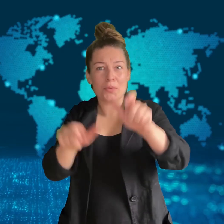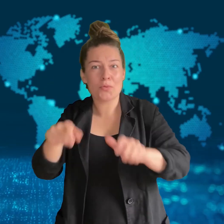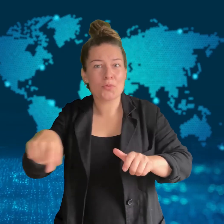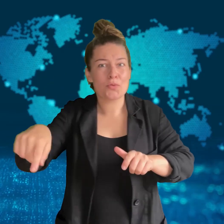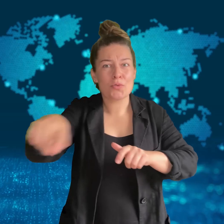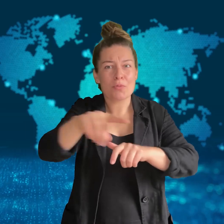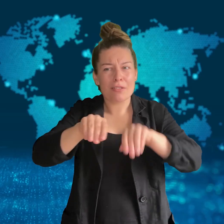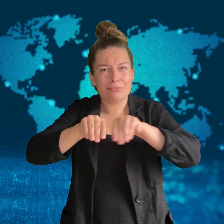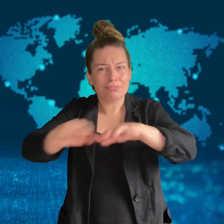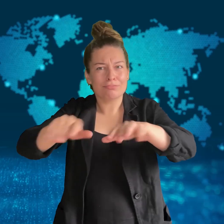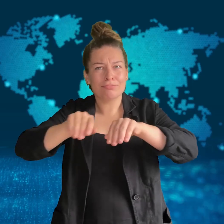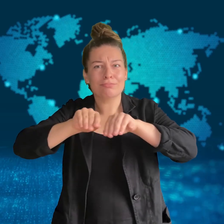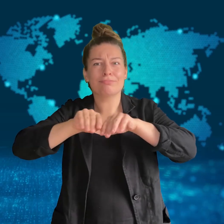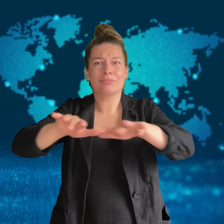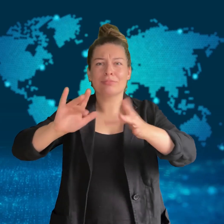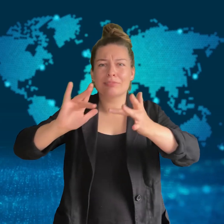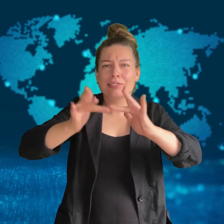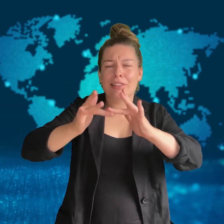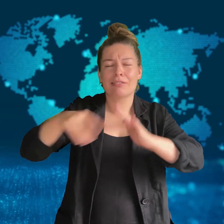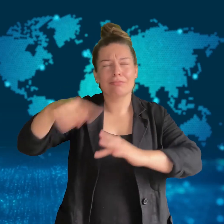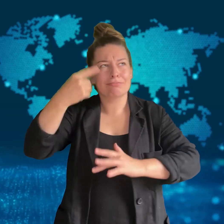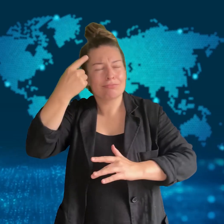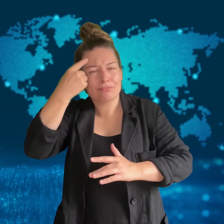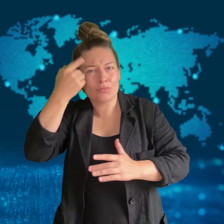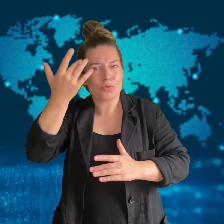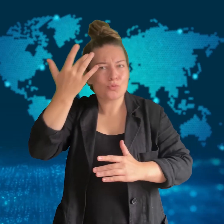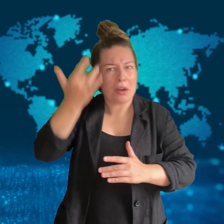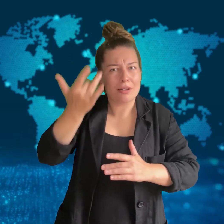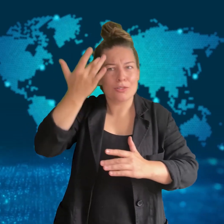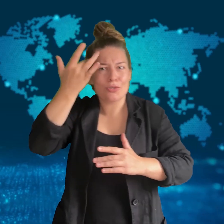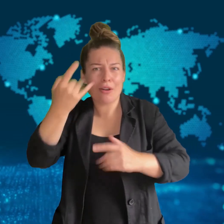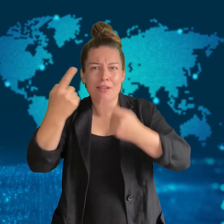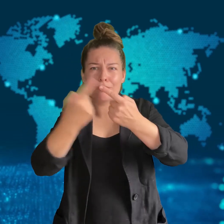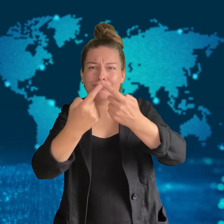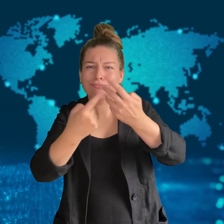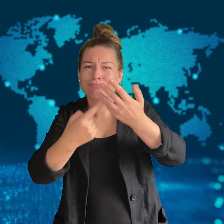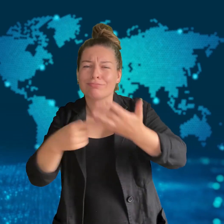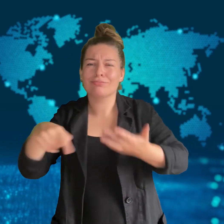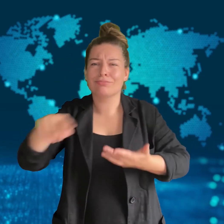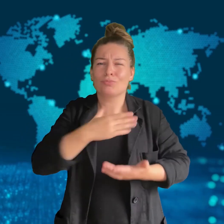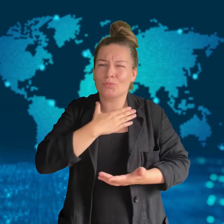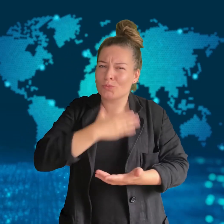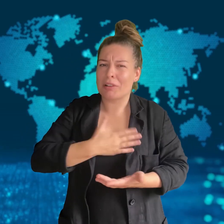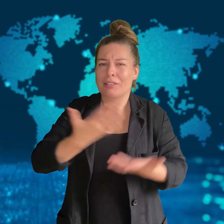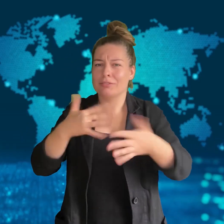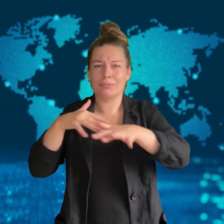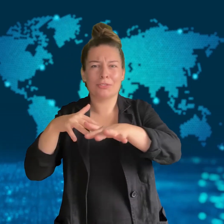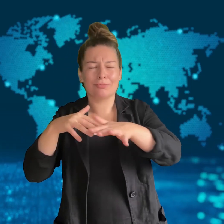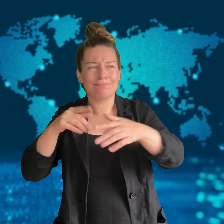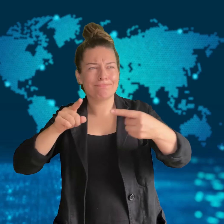online by young Iranians explaining